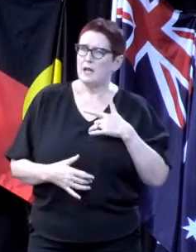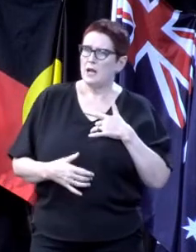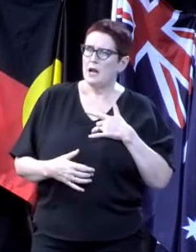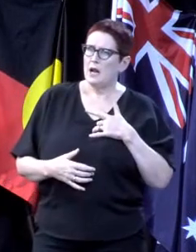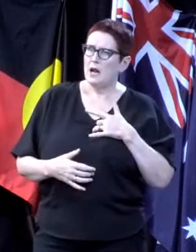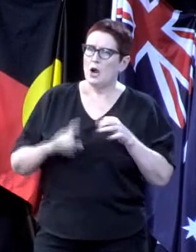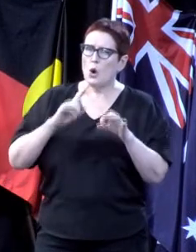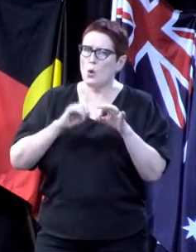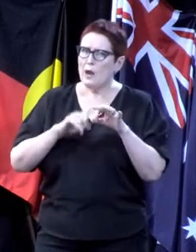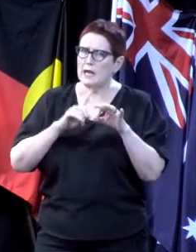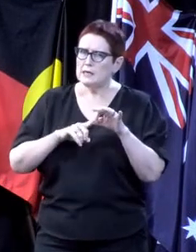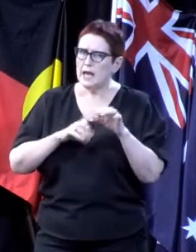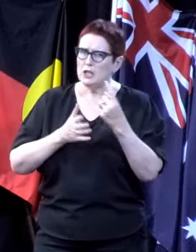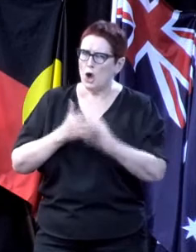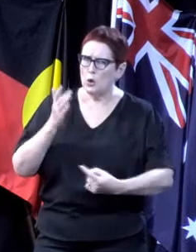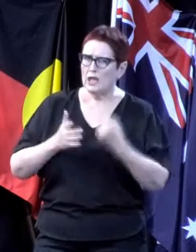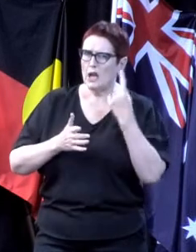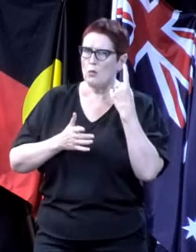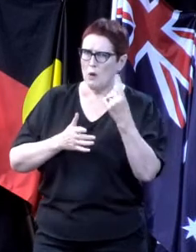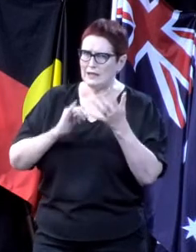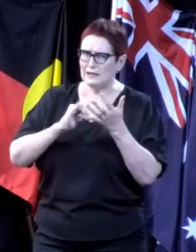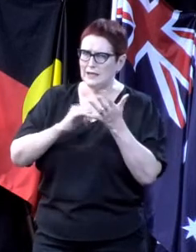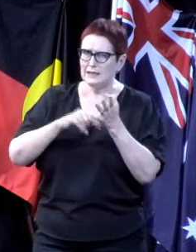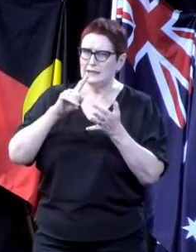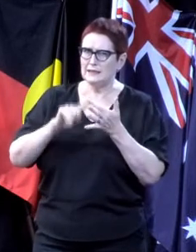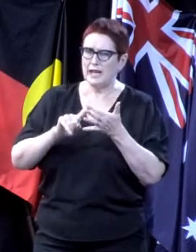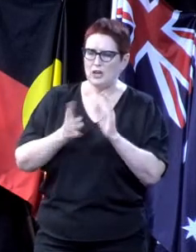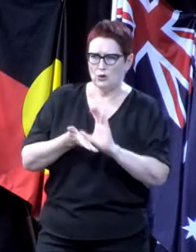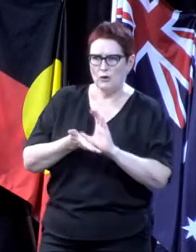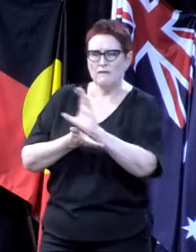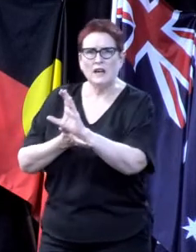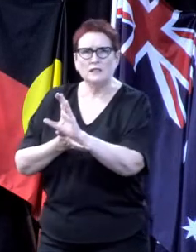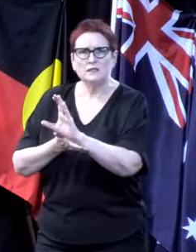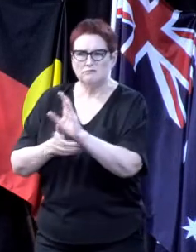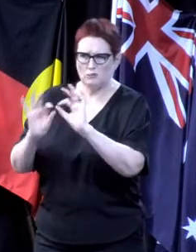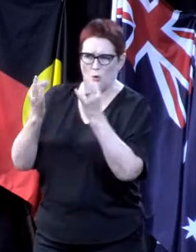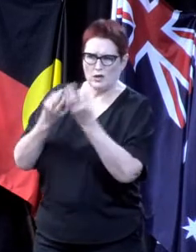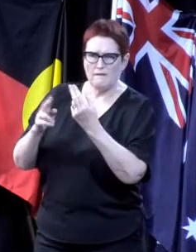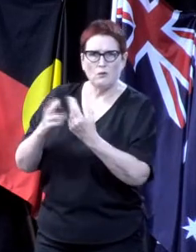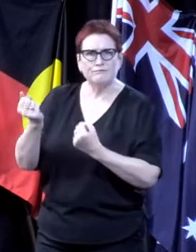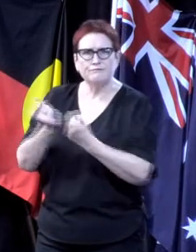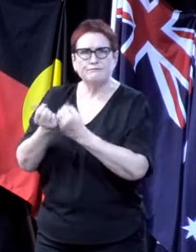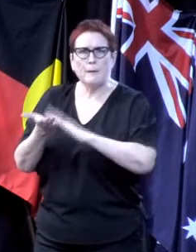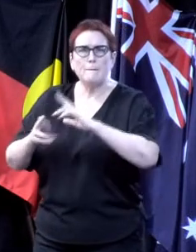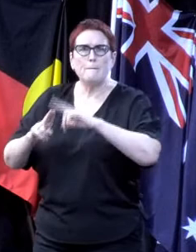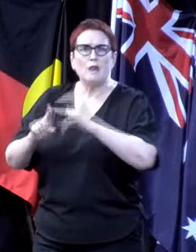that funds a parent advocacy body. And that was, of course, part of the Deloitte Review.